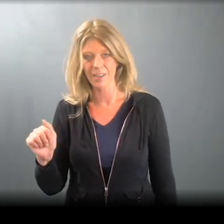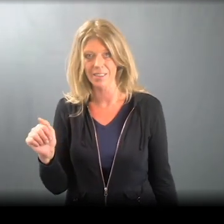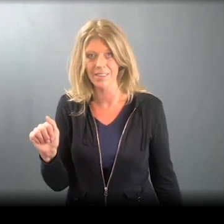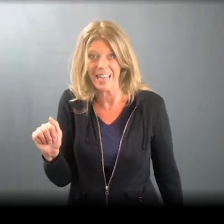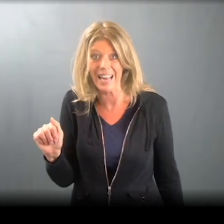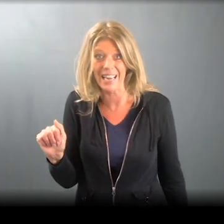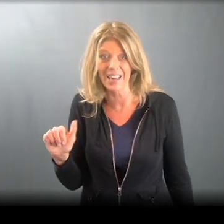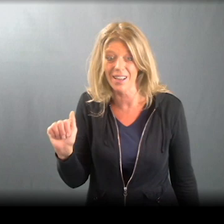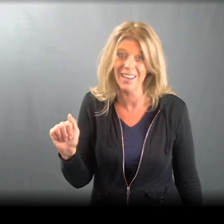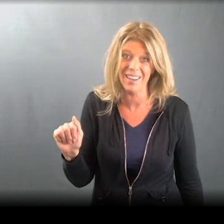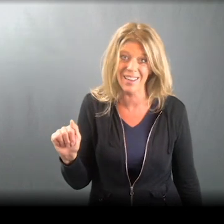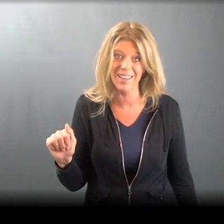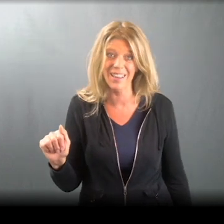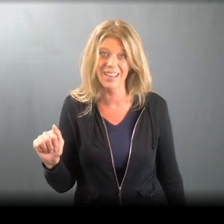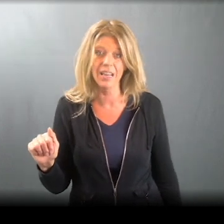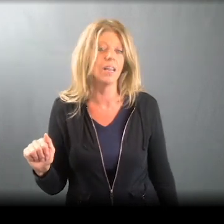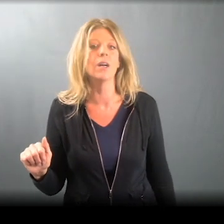It's just "A". A